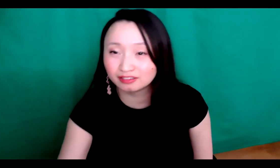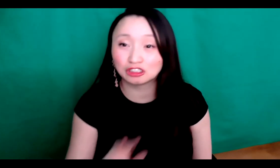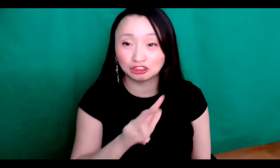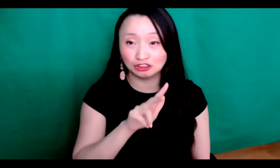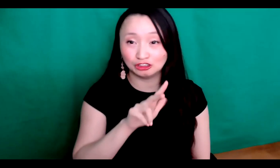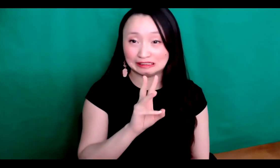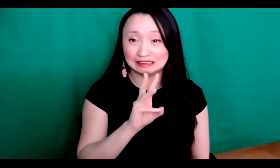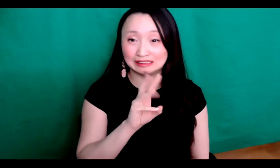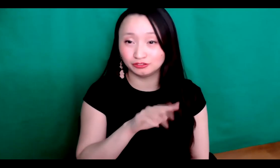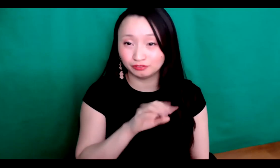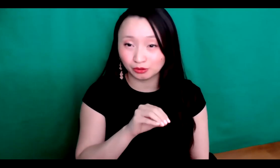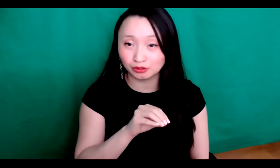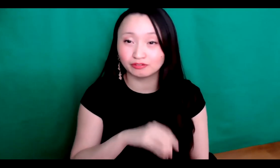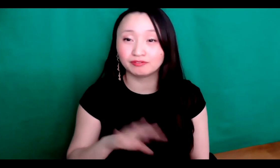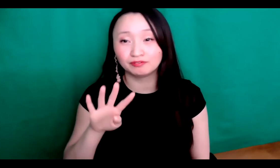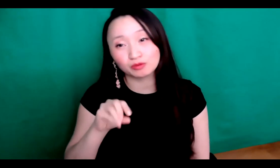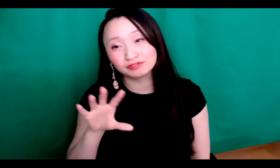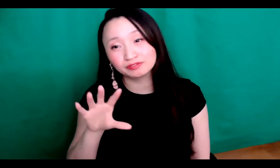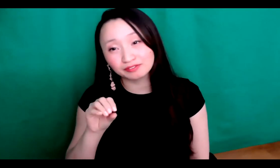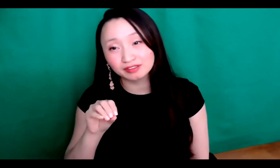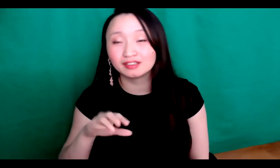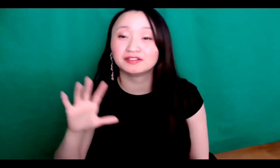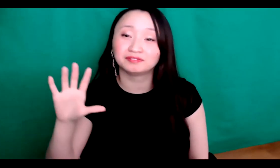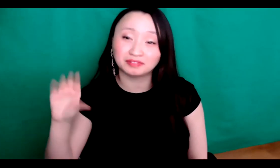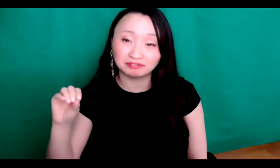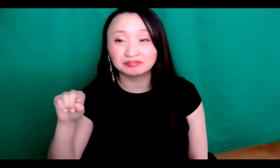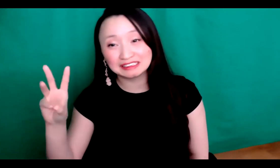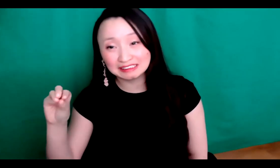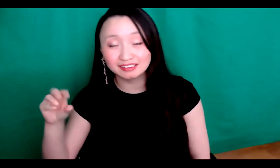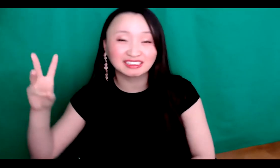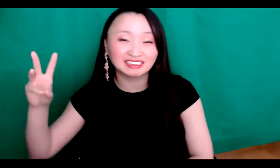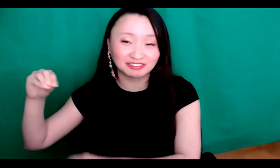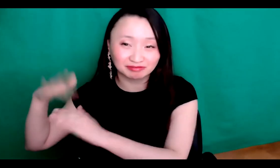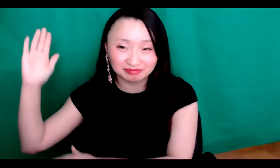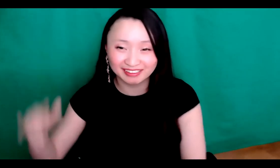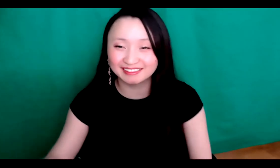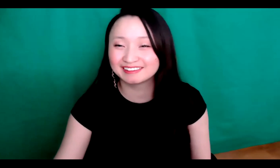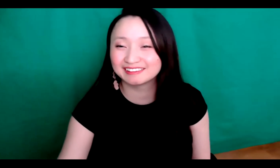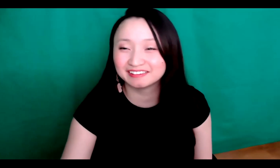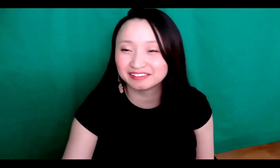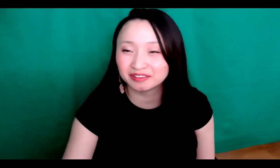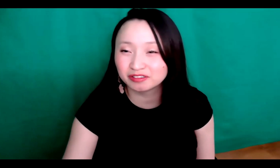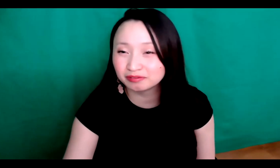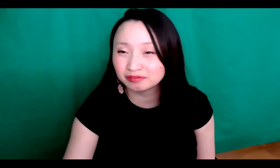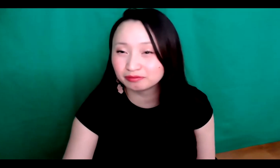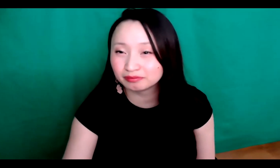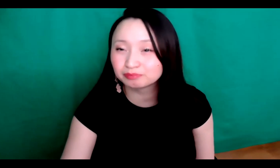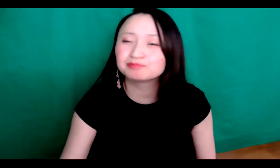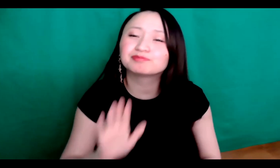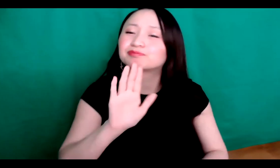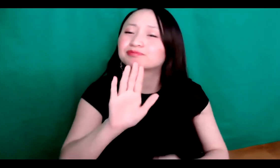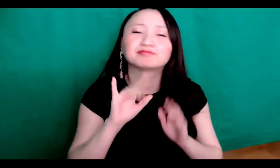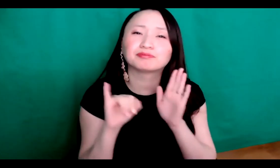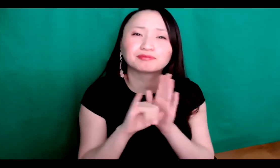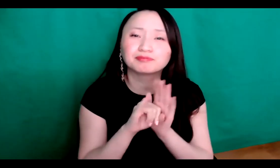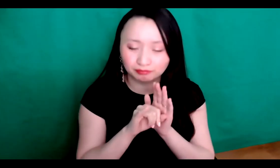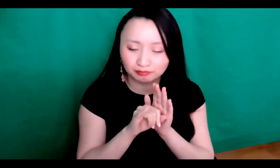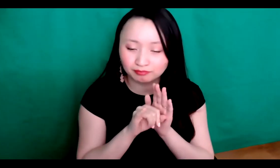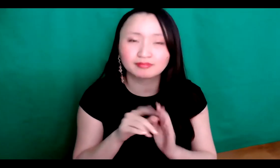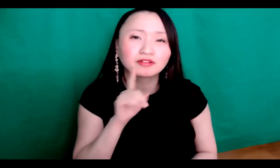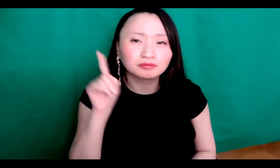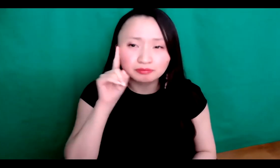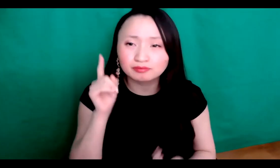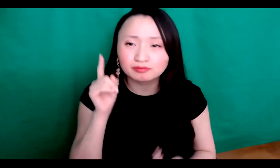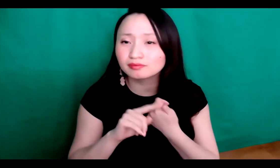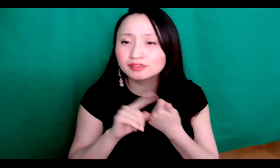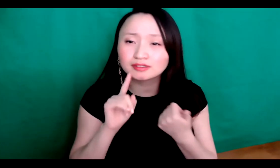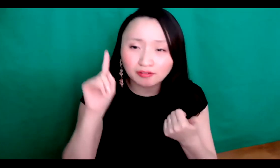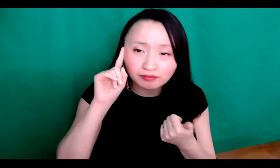26 to 30, 31 to 35, 36 to 40, 40 to 50, 50 to 60, and then 60 or above